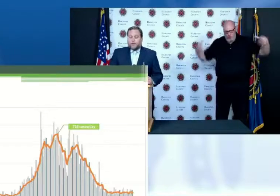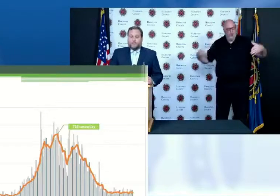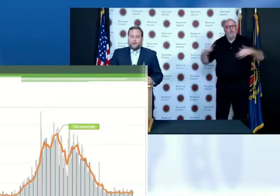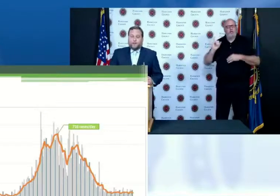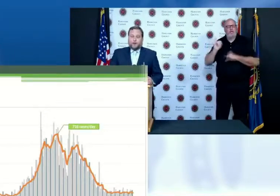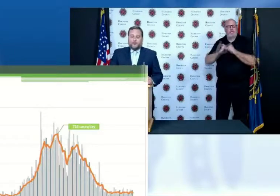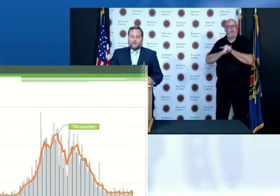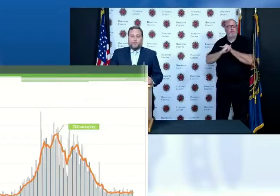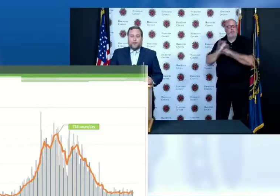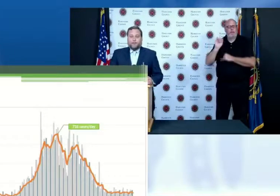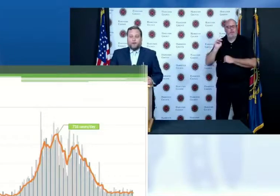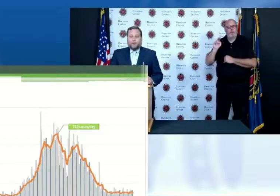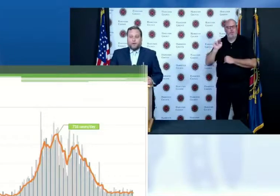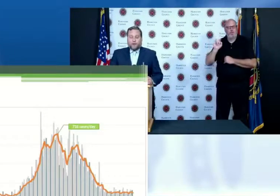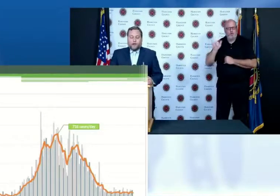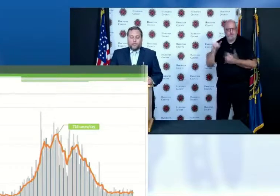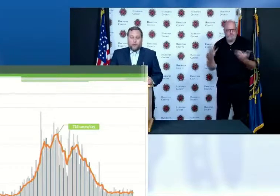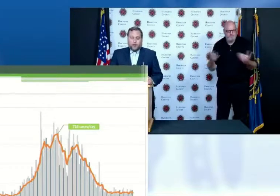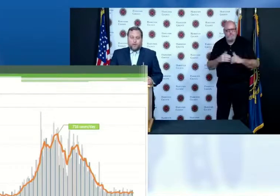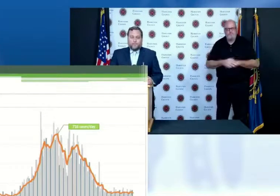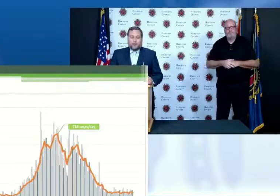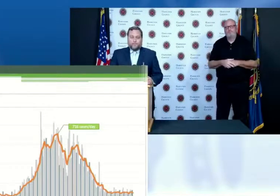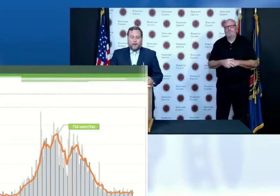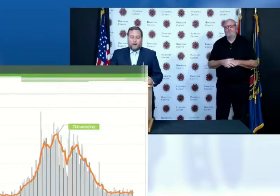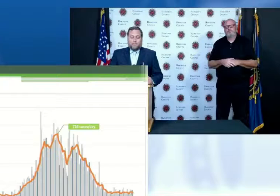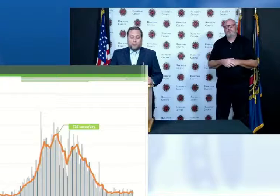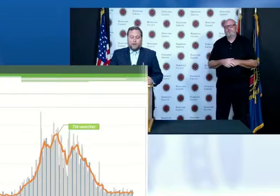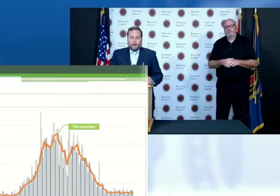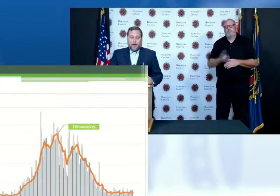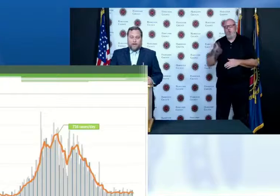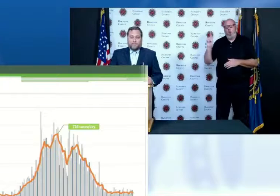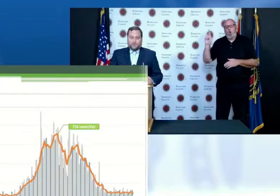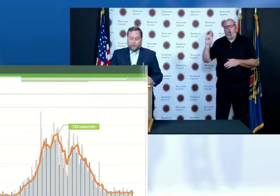this number has now been hovering around one for about a month and a half as well